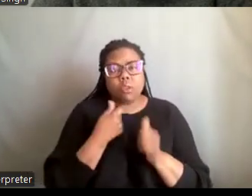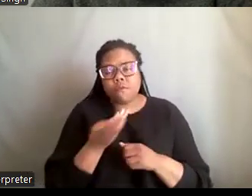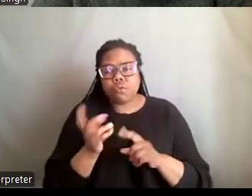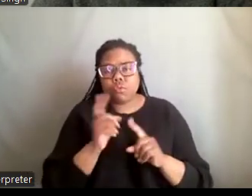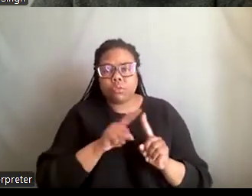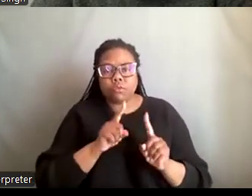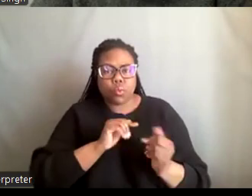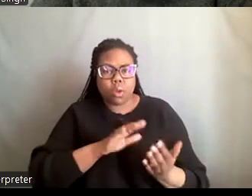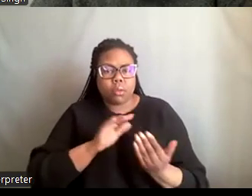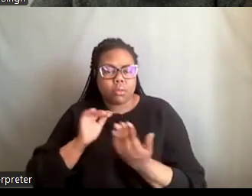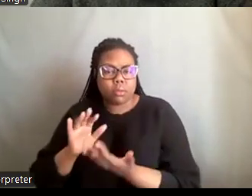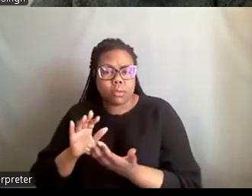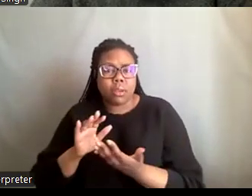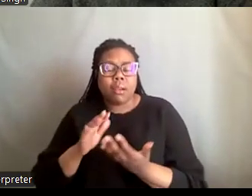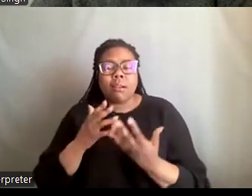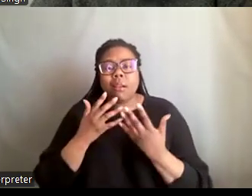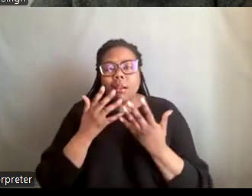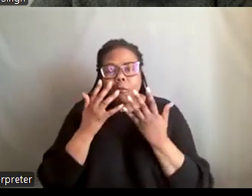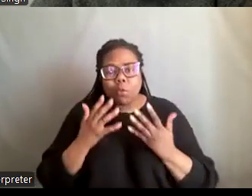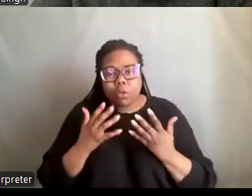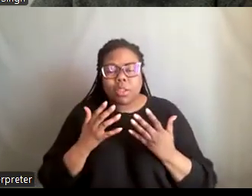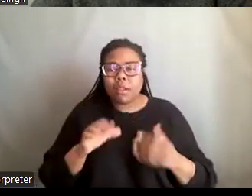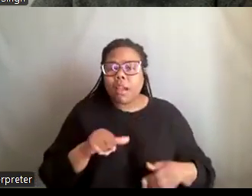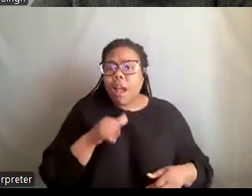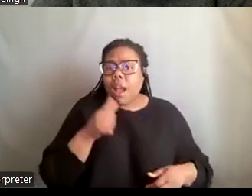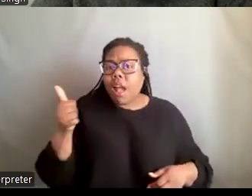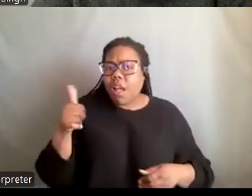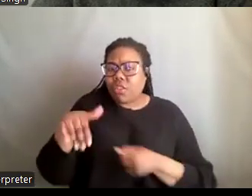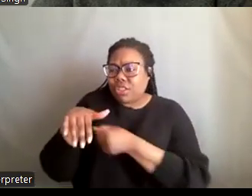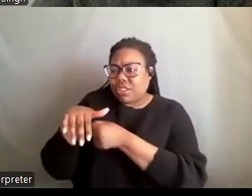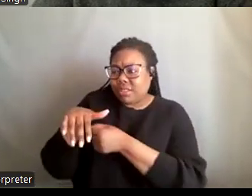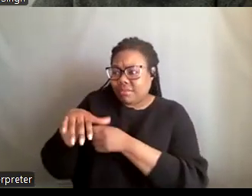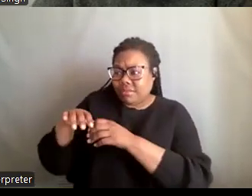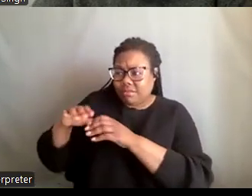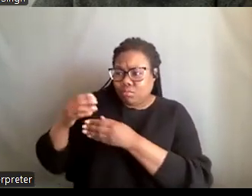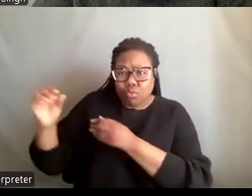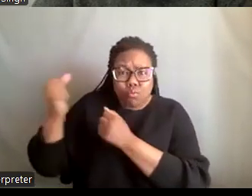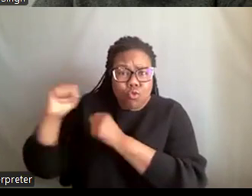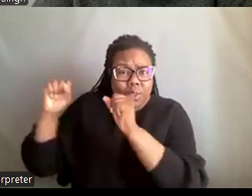there's a couple ways that we do that. Unfortunately so many of these other movement spaces have